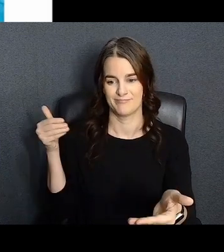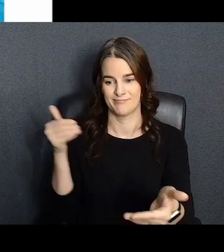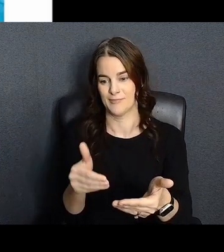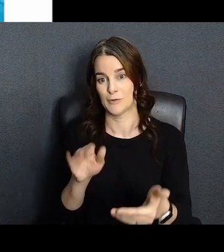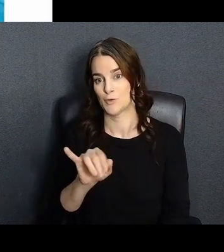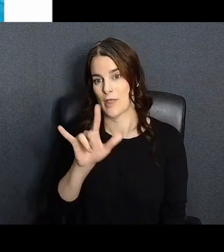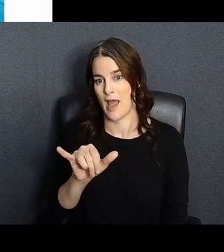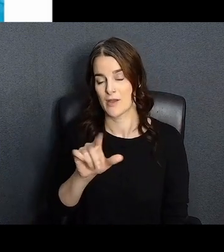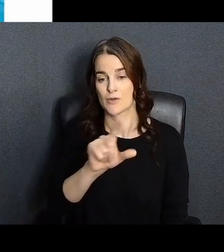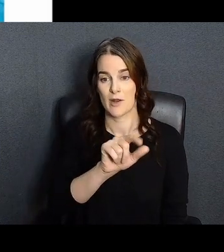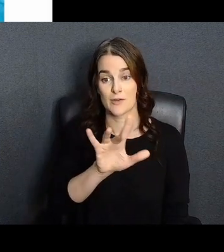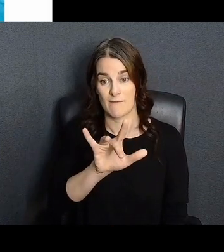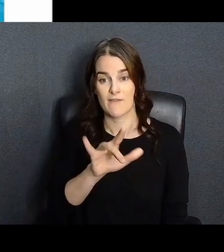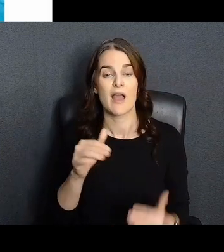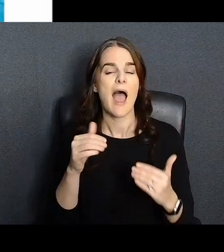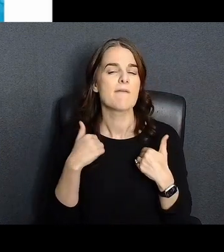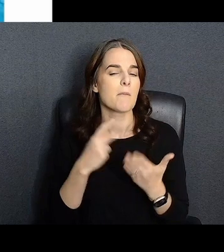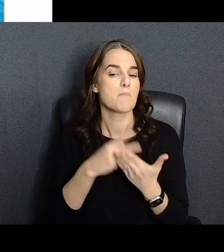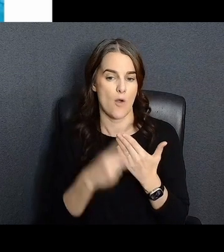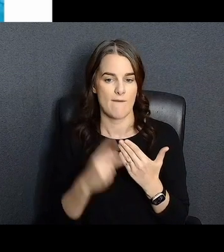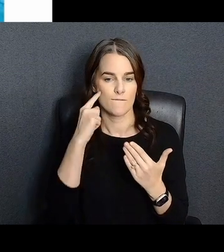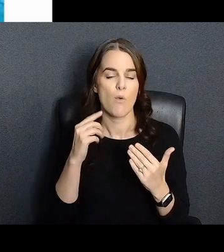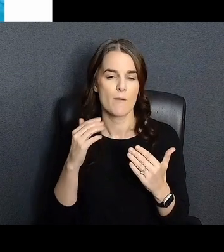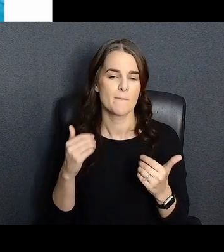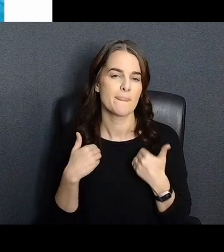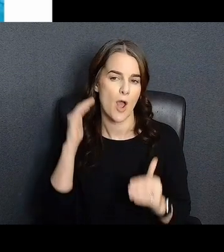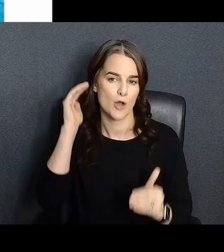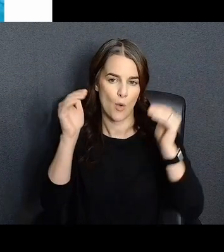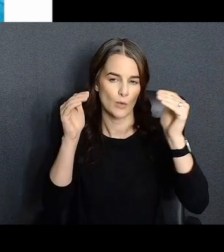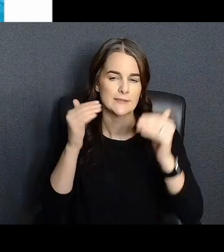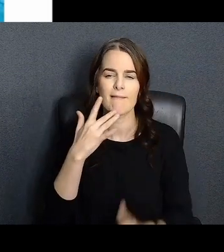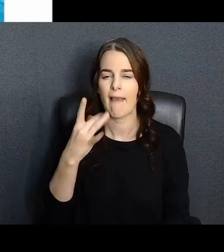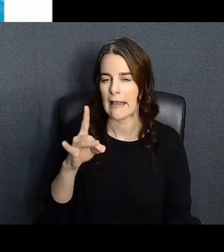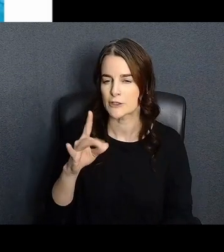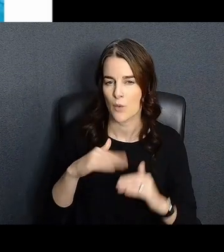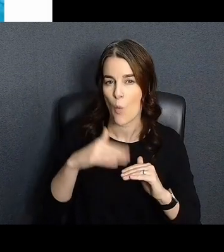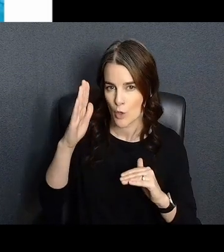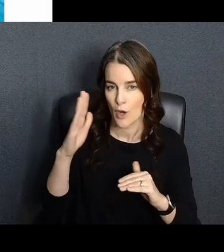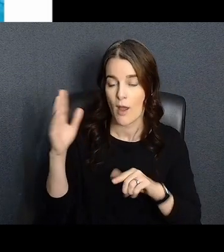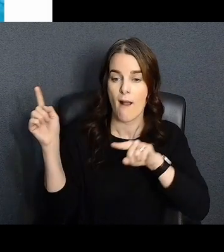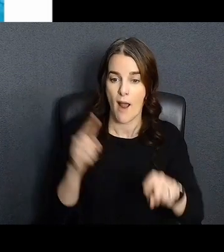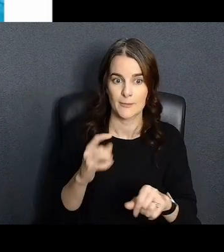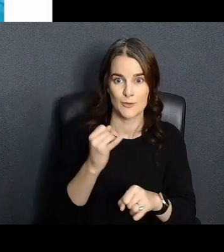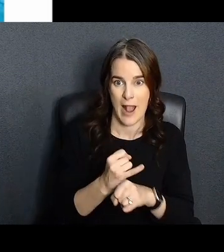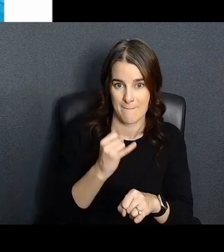So this is a program for young adults at least 18 and older. They get they get to come to campus,